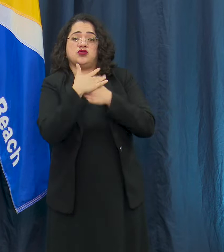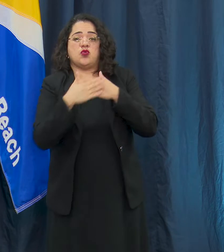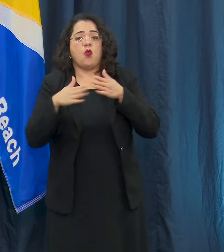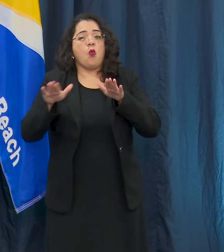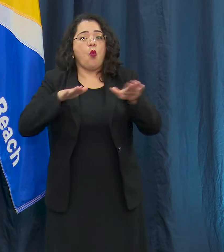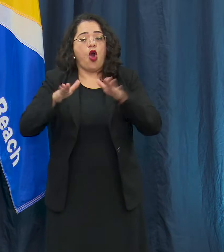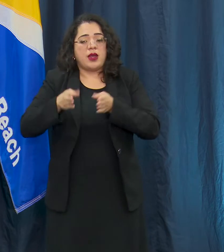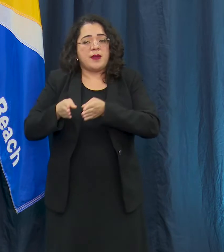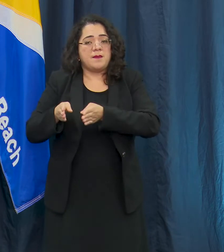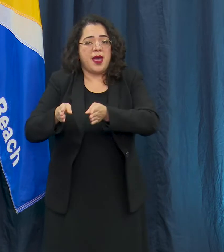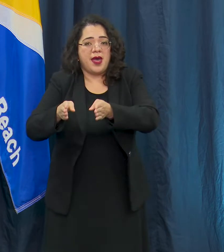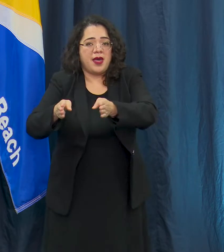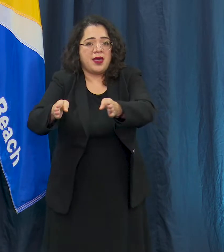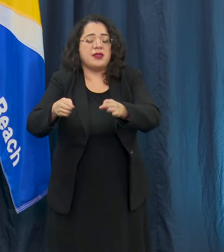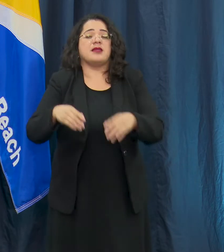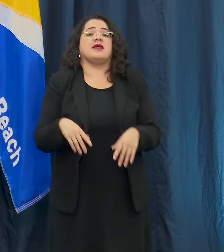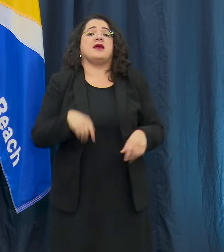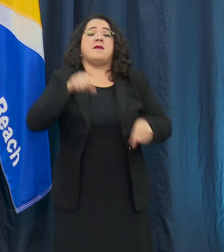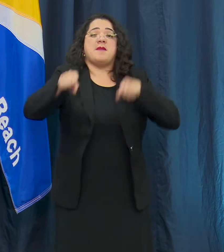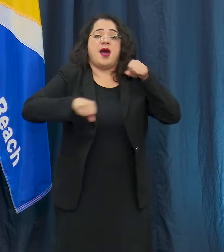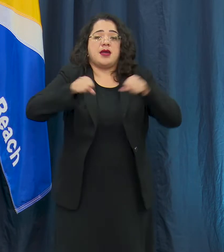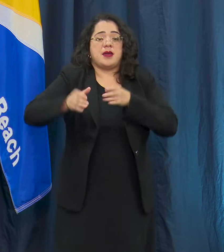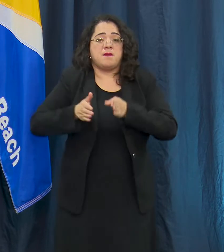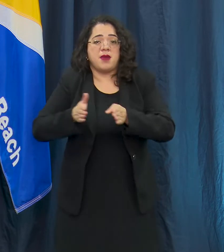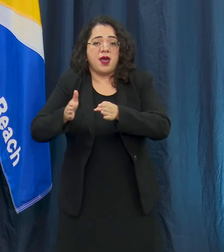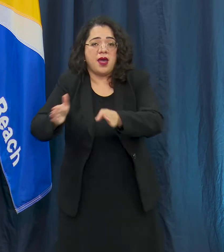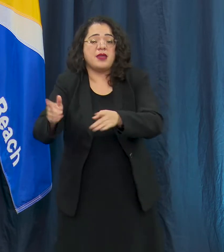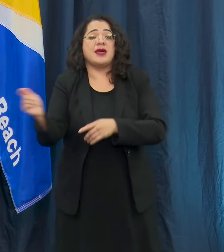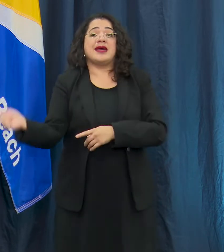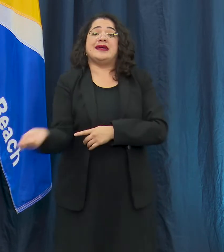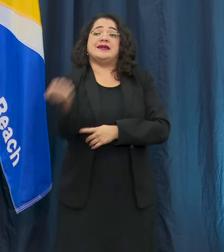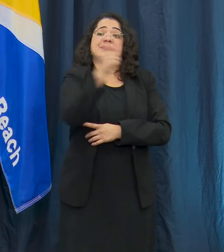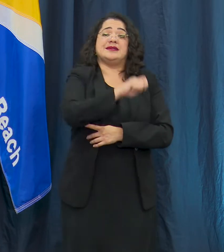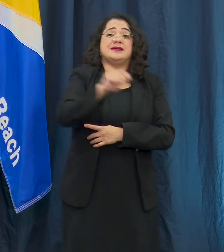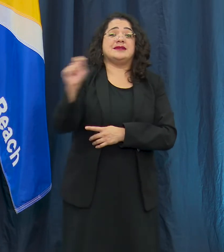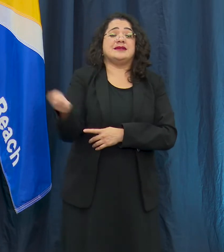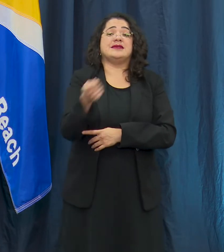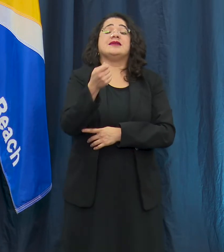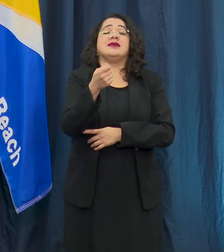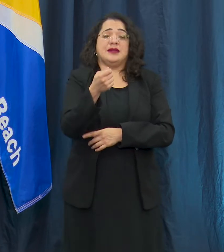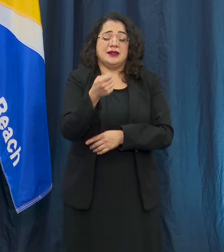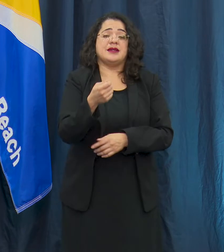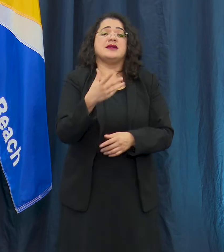across the city, and our parking lots that are adjacent to our parks. Now that